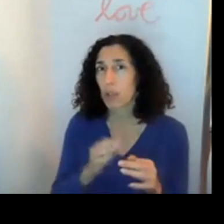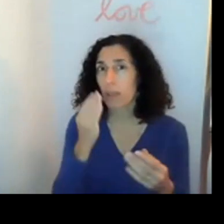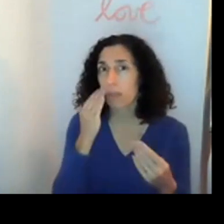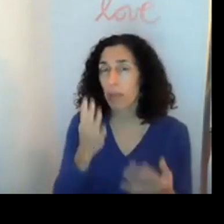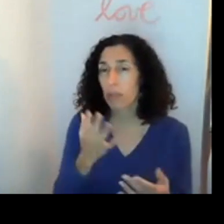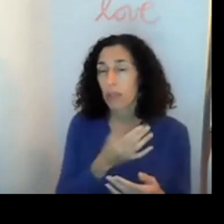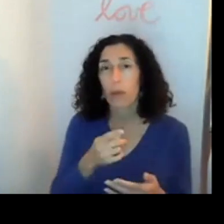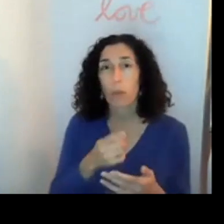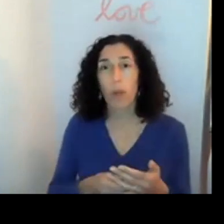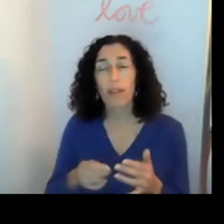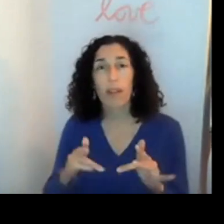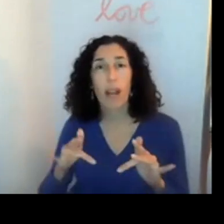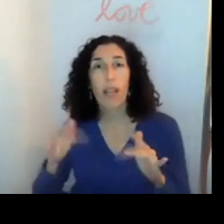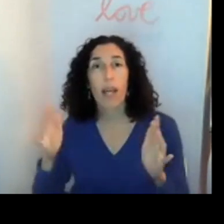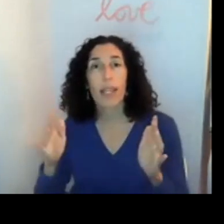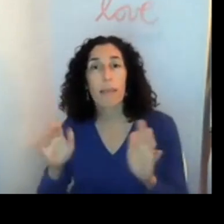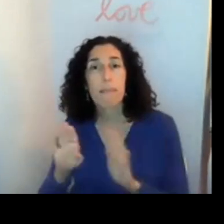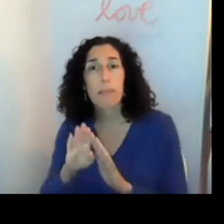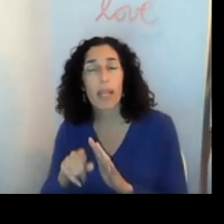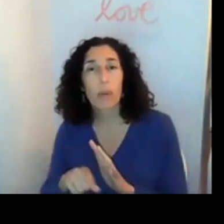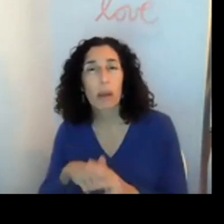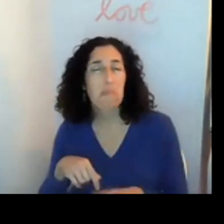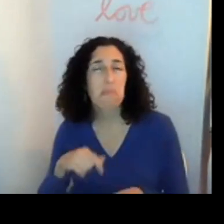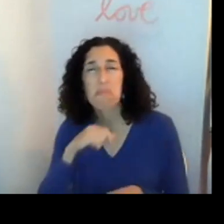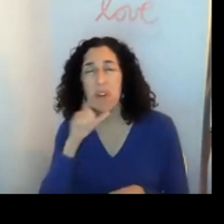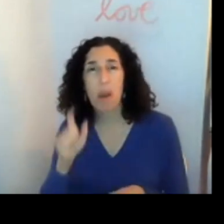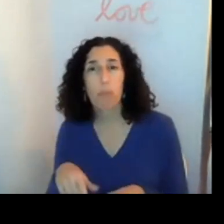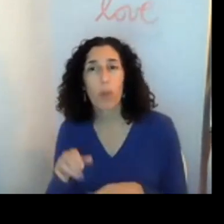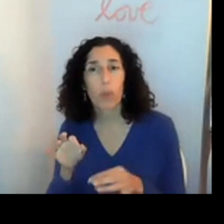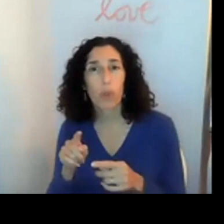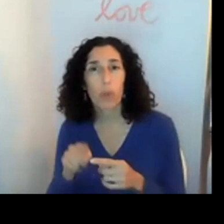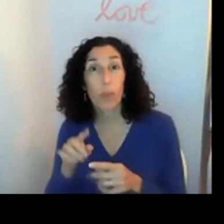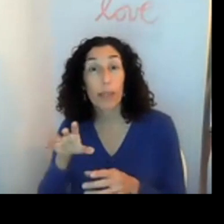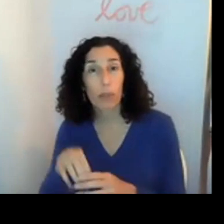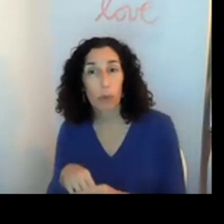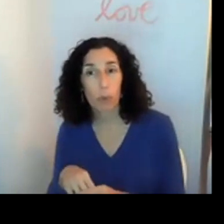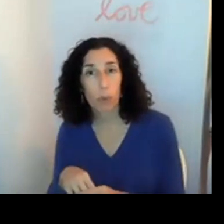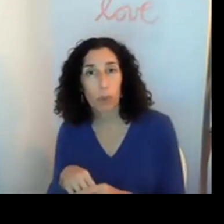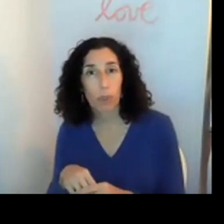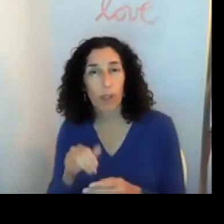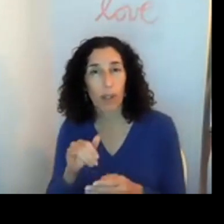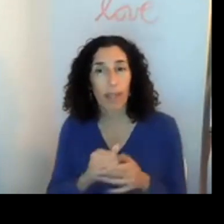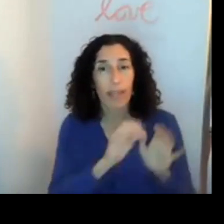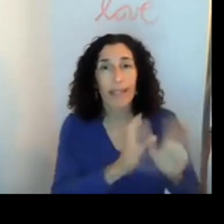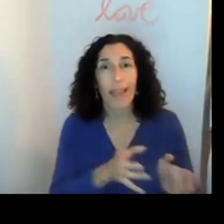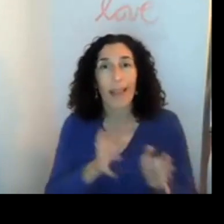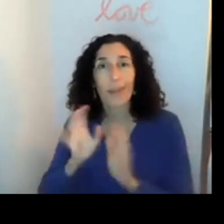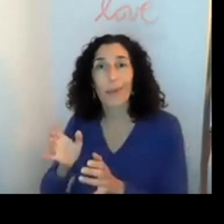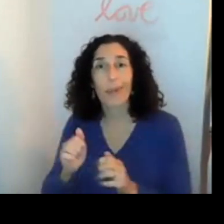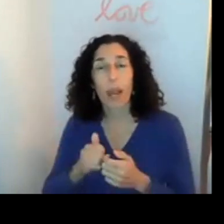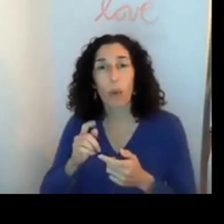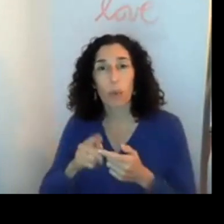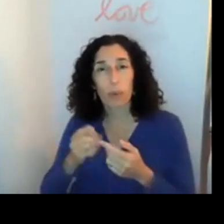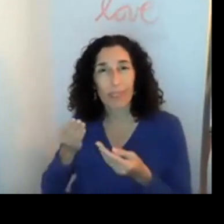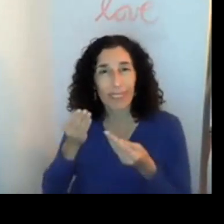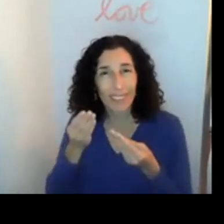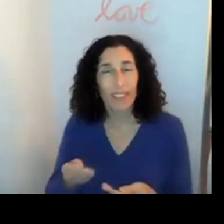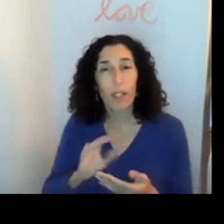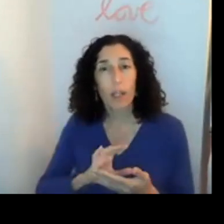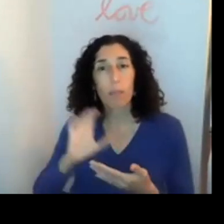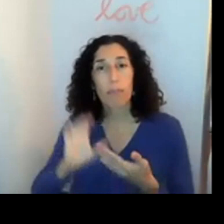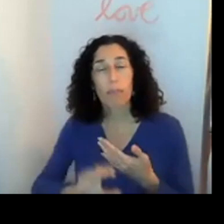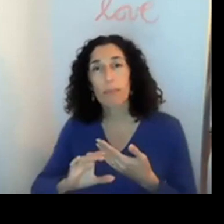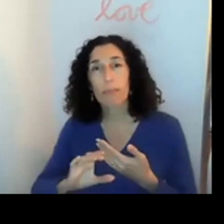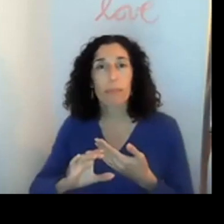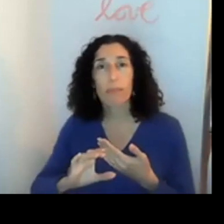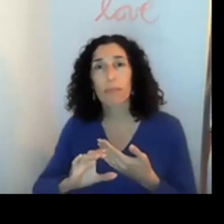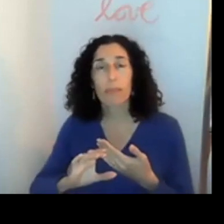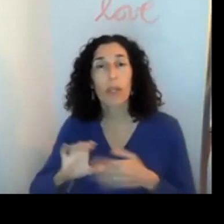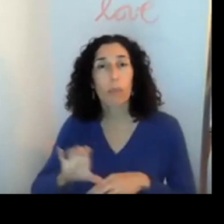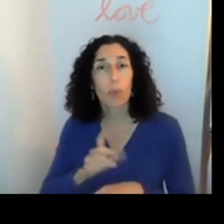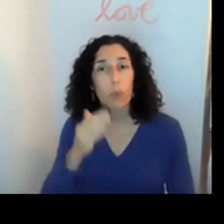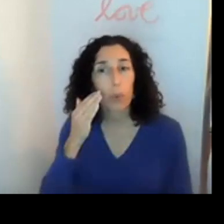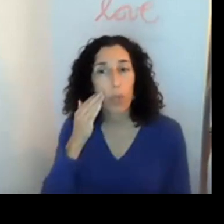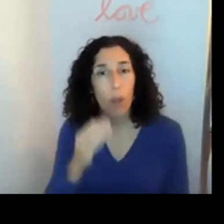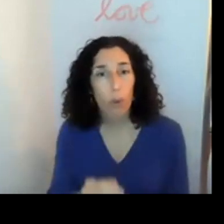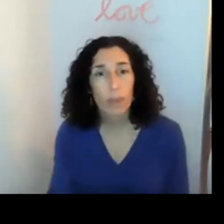also just want to encourage people to spend time with the website and with the workbook.